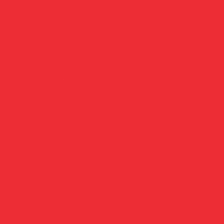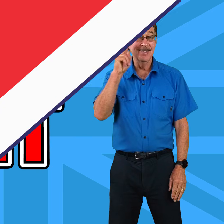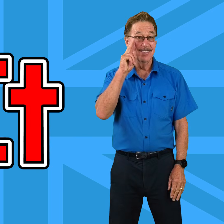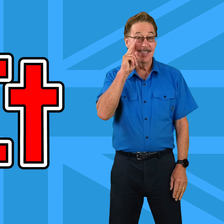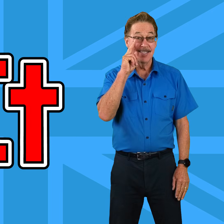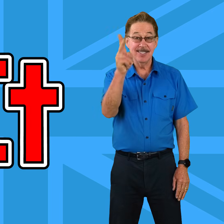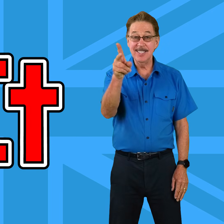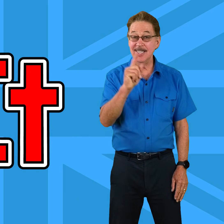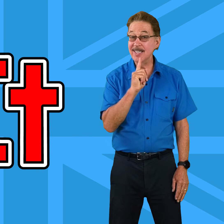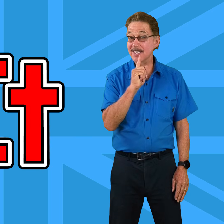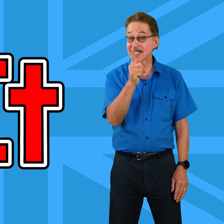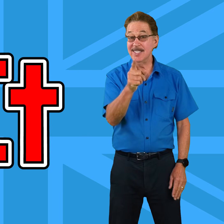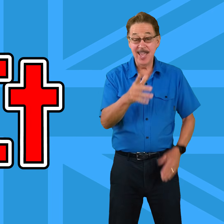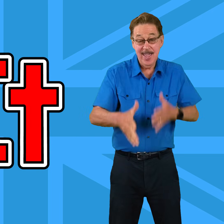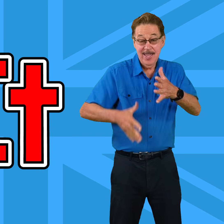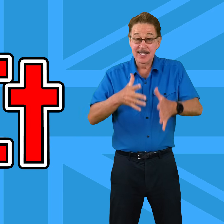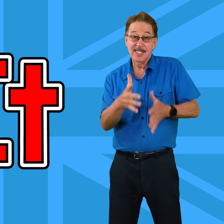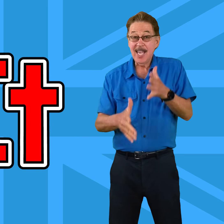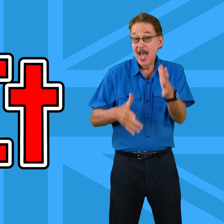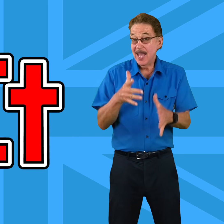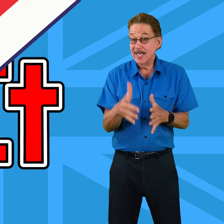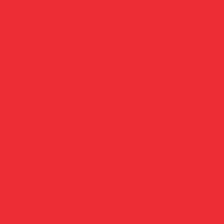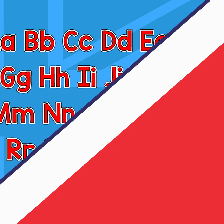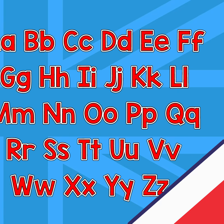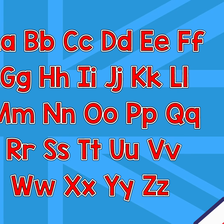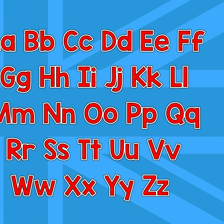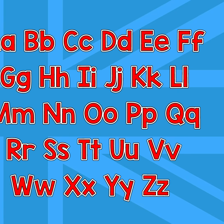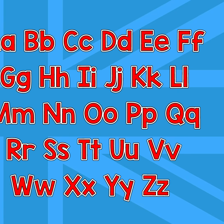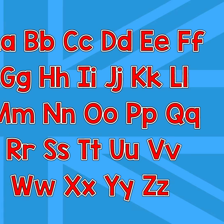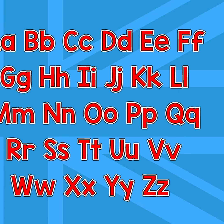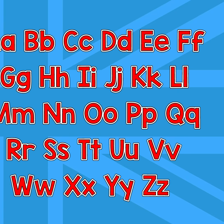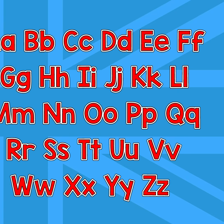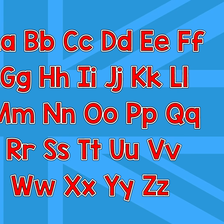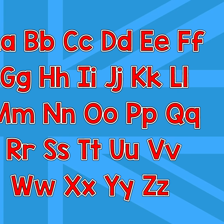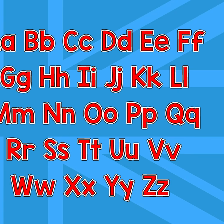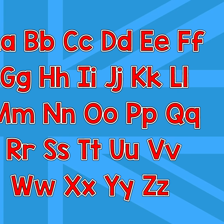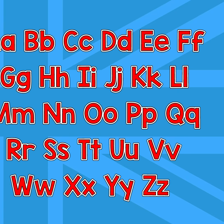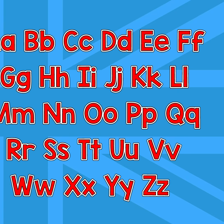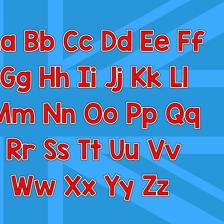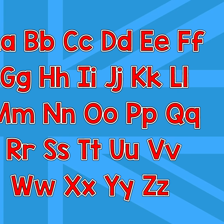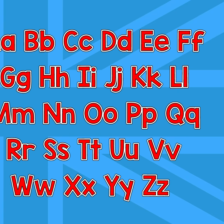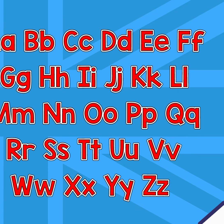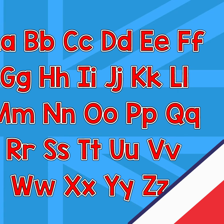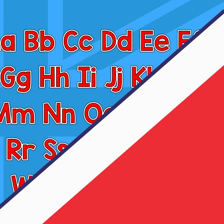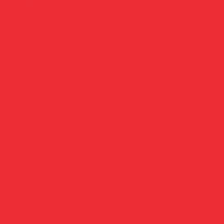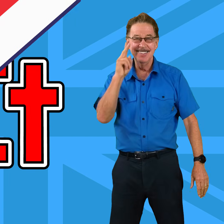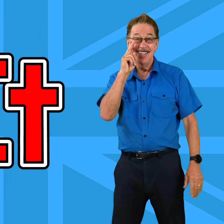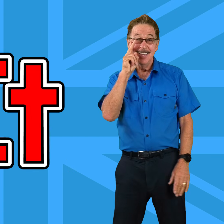See it, say it, sign it The letters of the alphabet